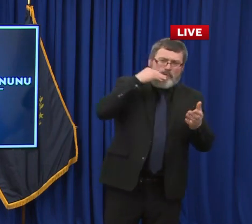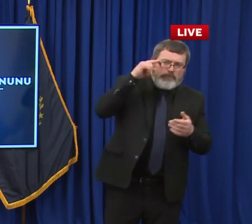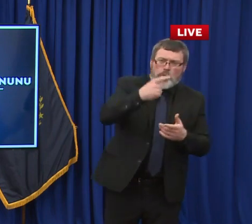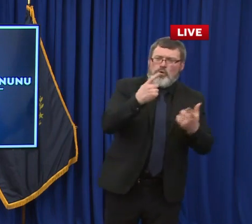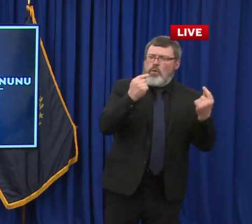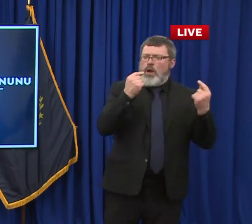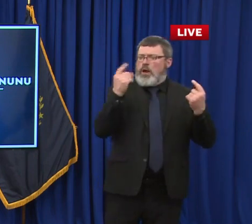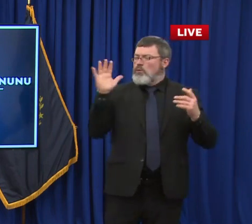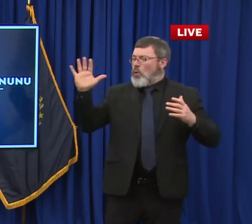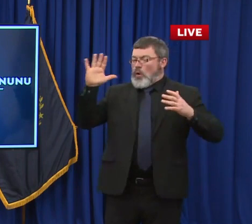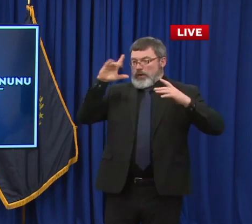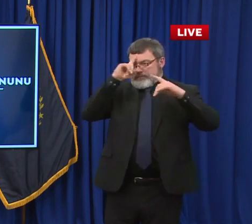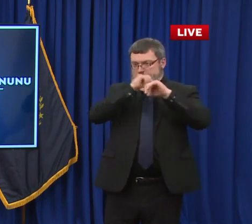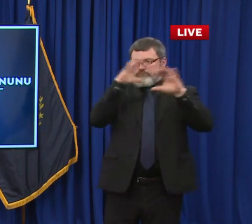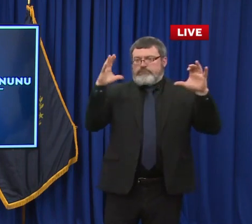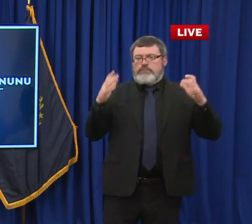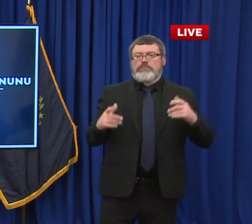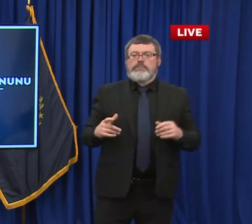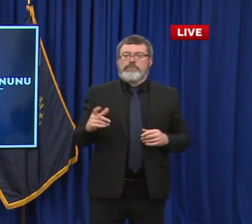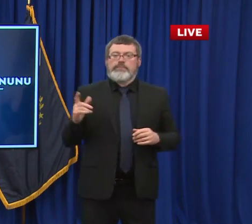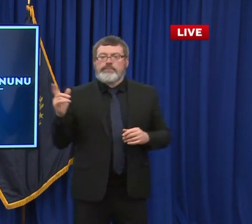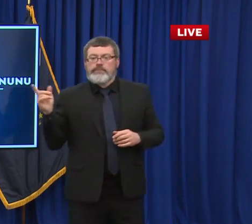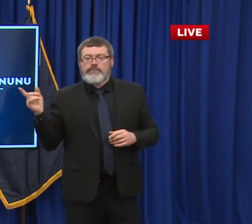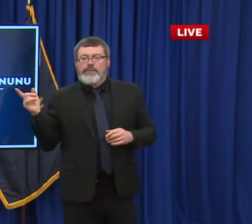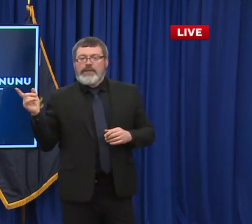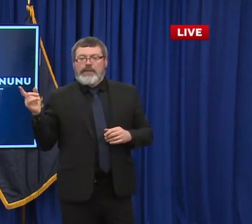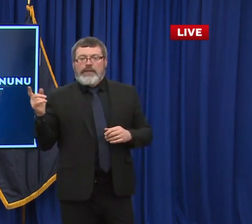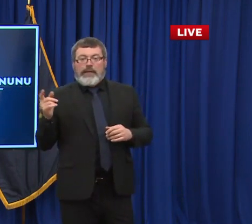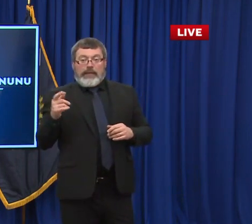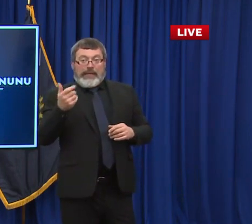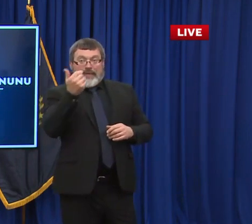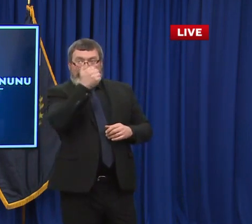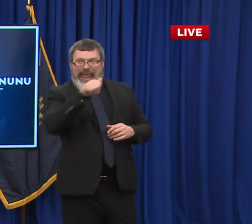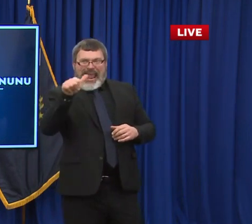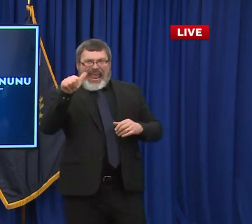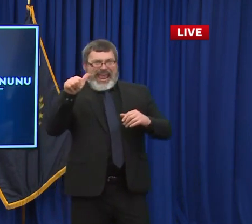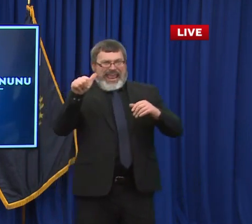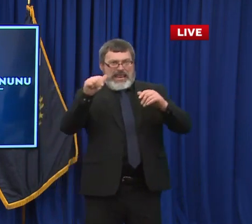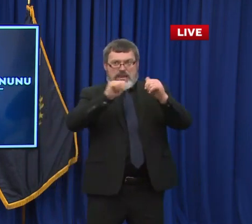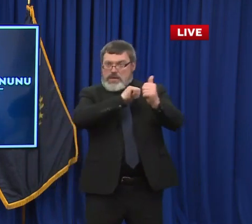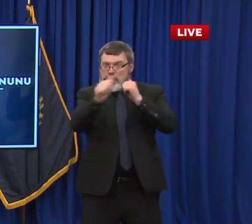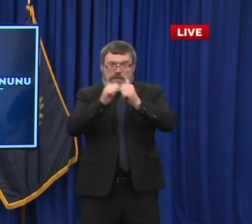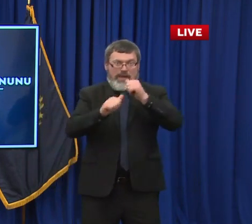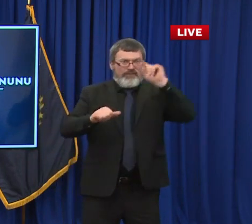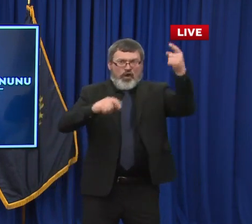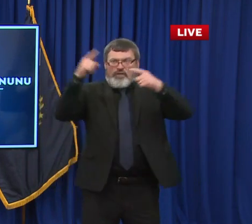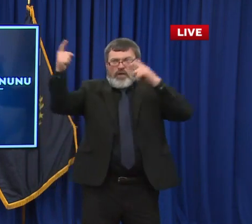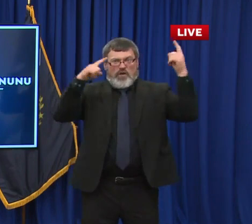SURE. SO THE FIRST QUESTION IS IS OUR FOLKS TRYING TO SQUEEZE TO THE FRONT OF THE LINE. NO.